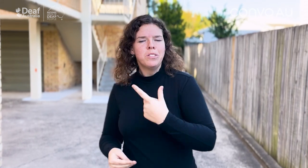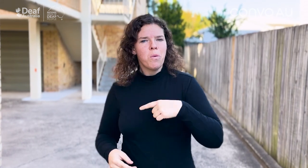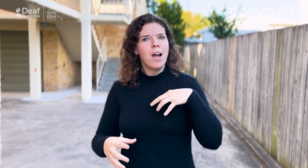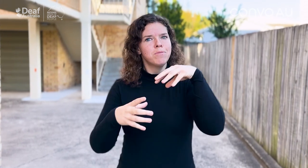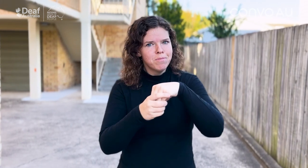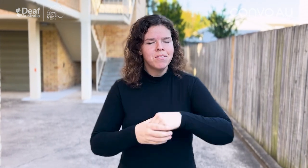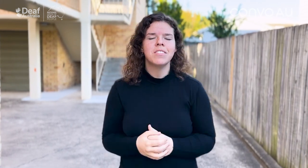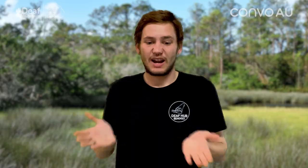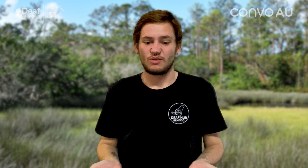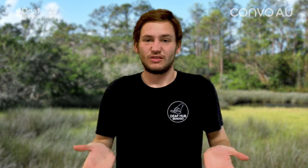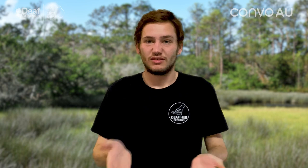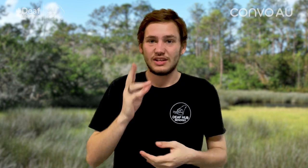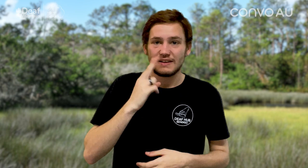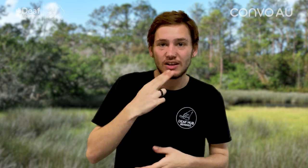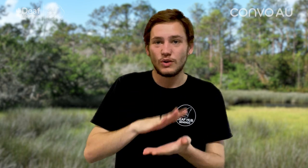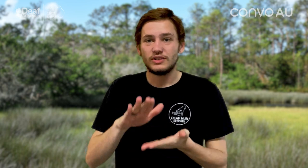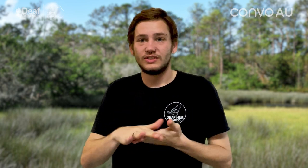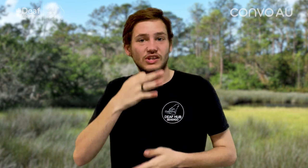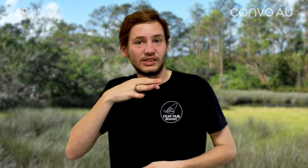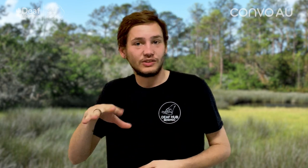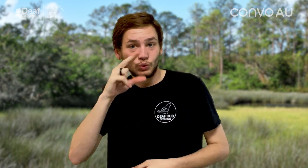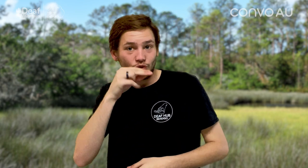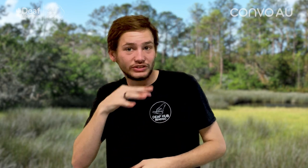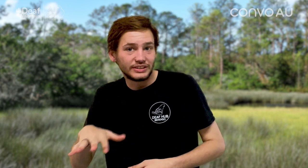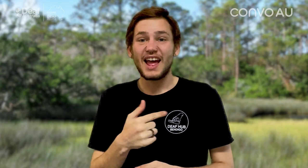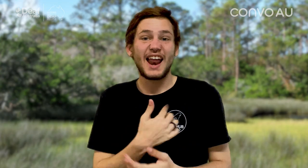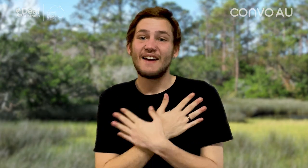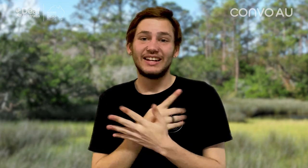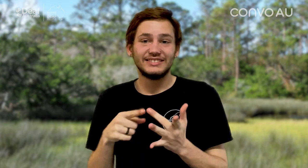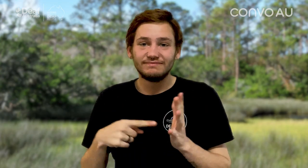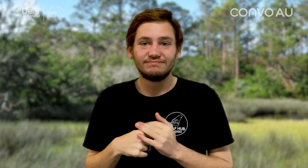That’s why I got involved. Encouraging Deaf and hard of hearing children, I love it!